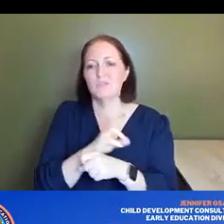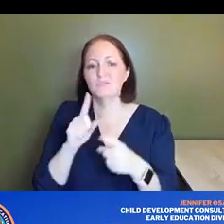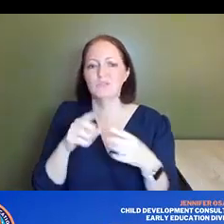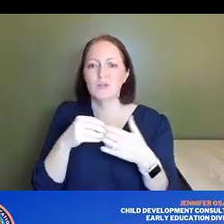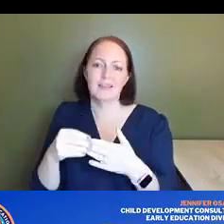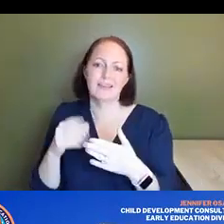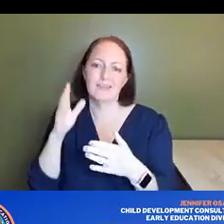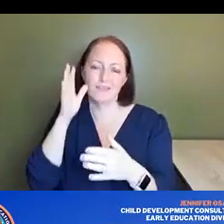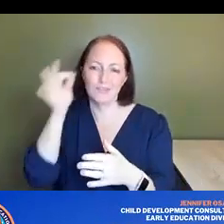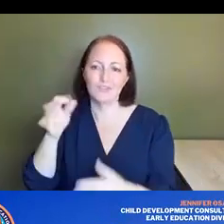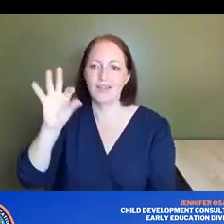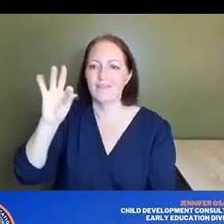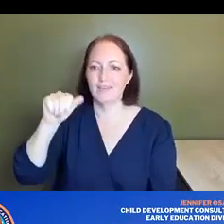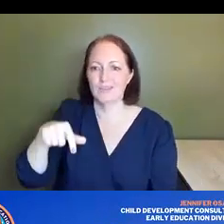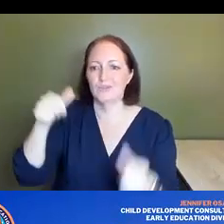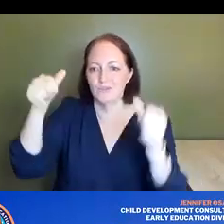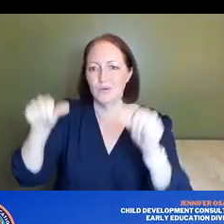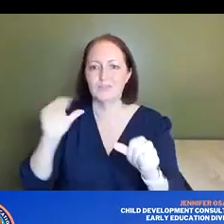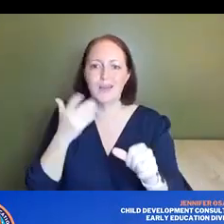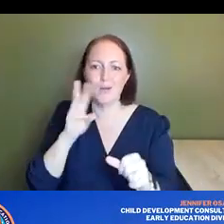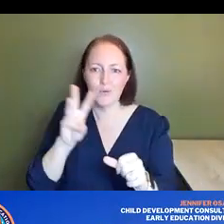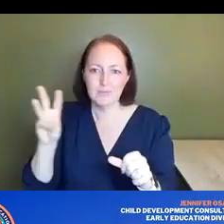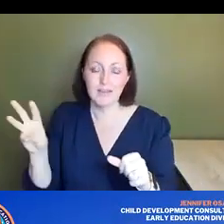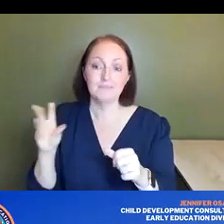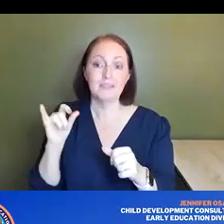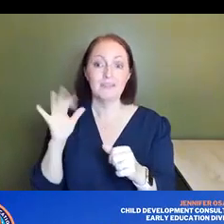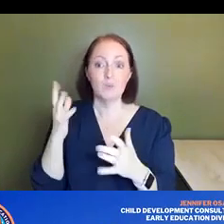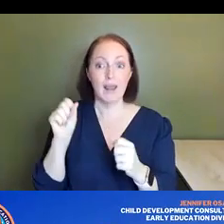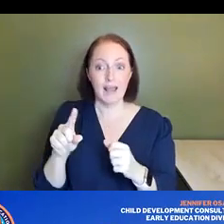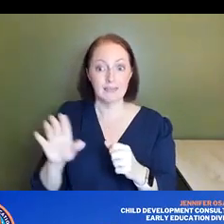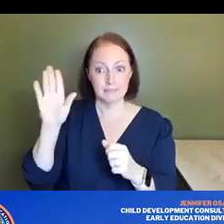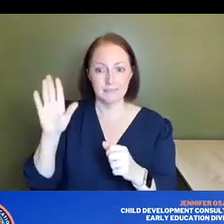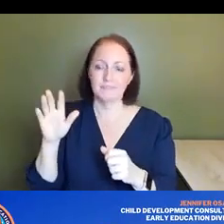on our website. To ask a question during this Webinar you can use the Q and A feature of